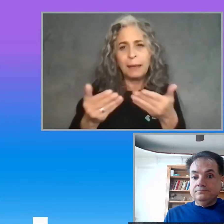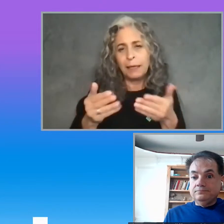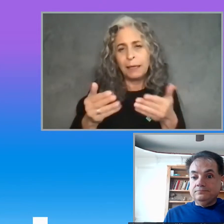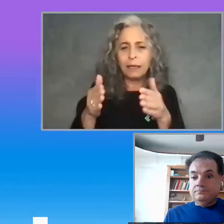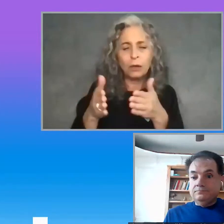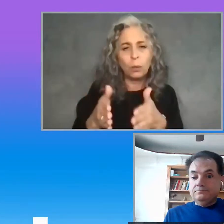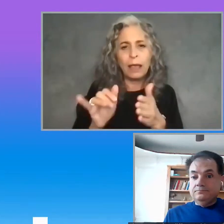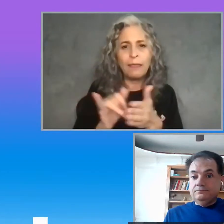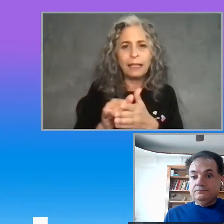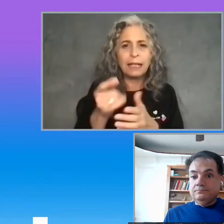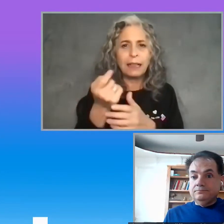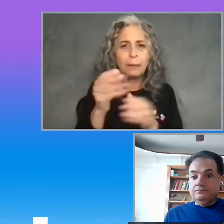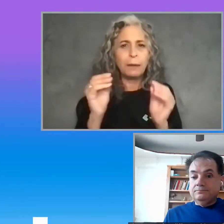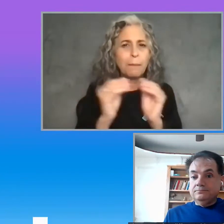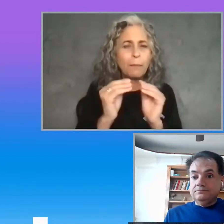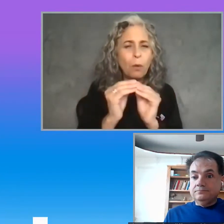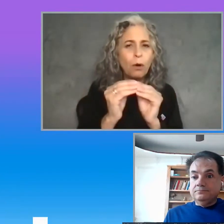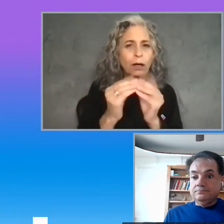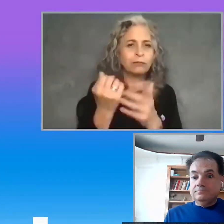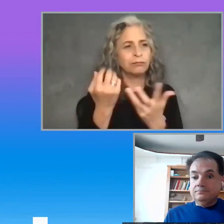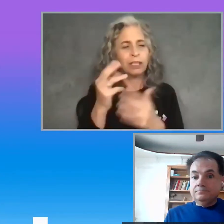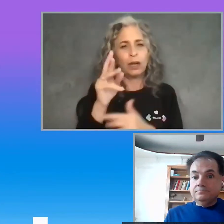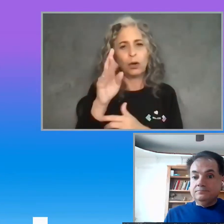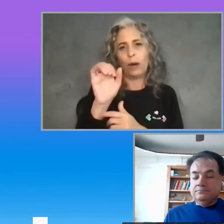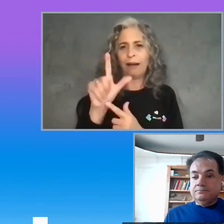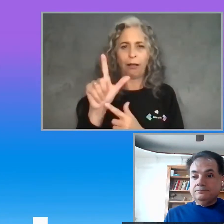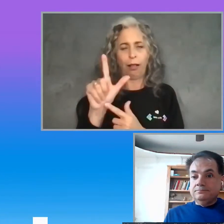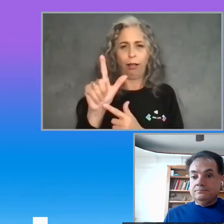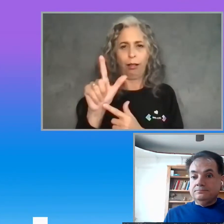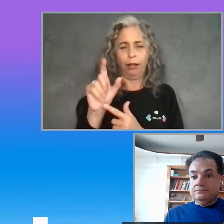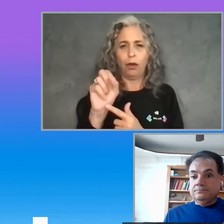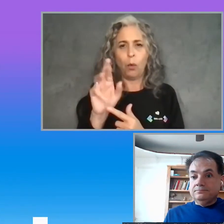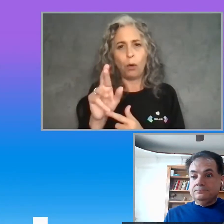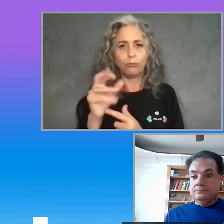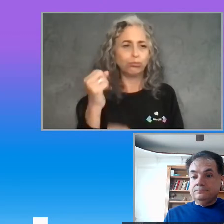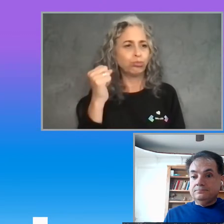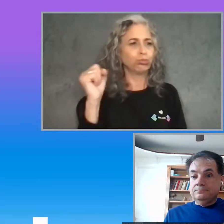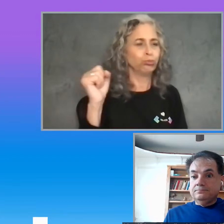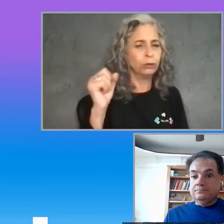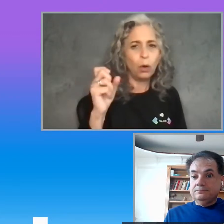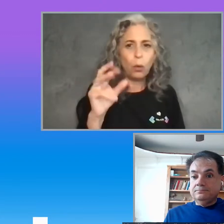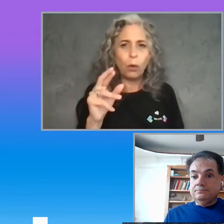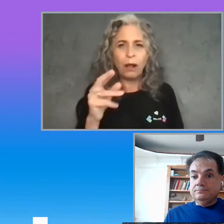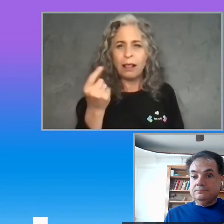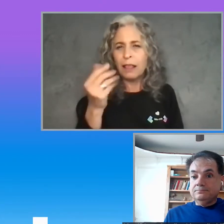that is a little bit more